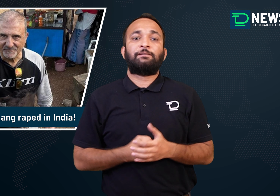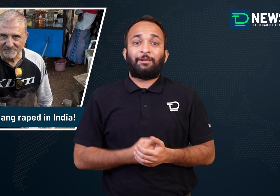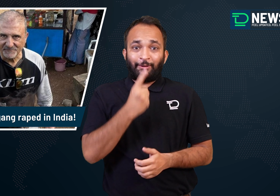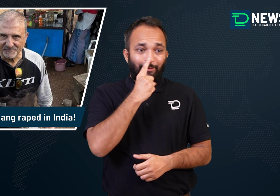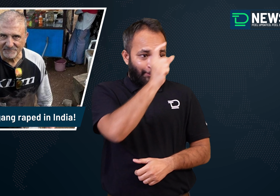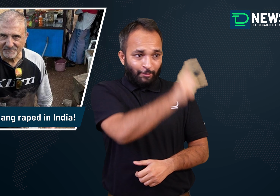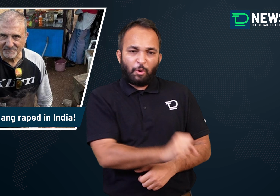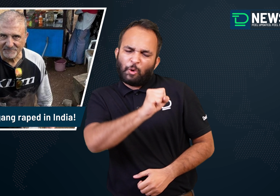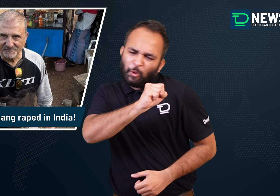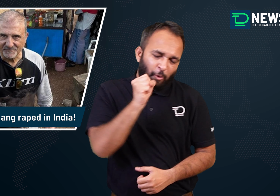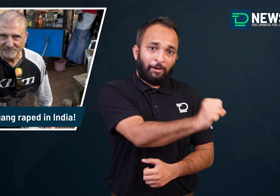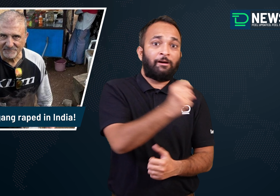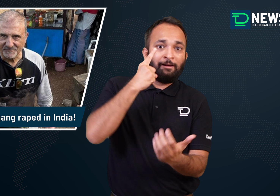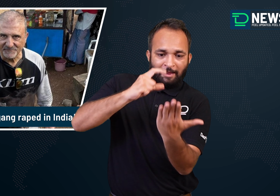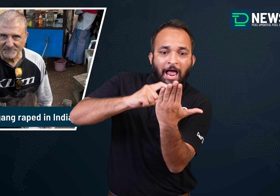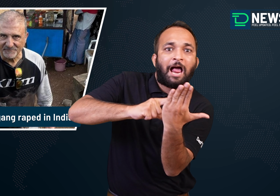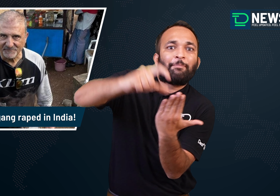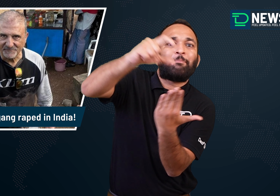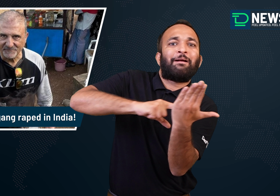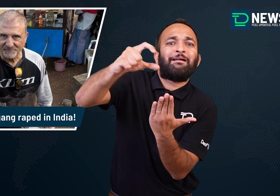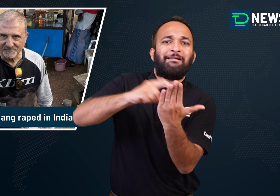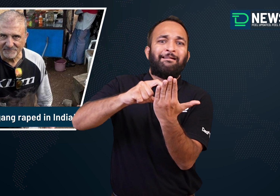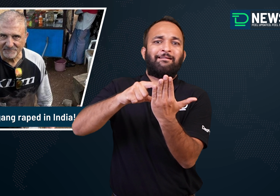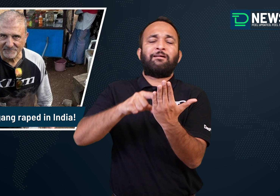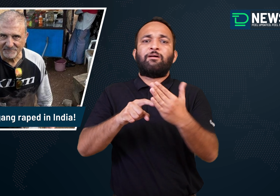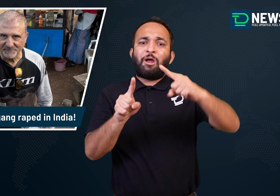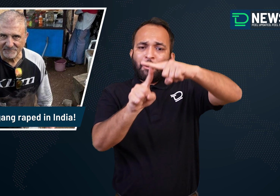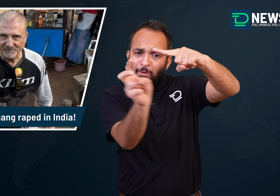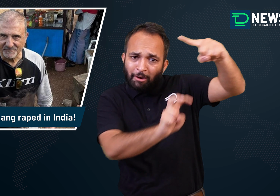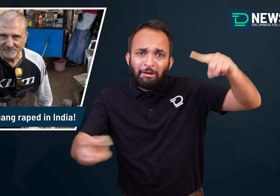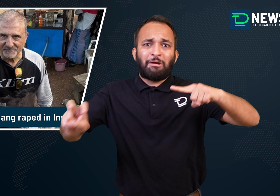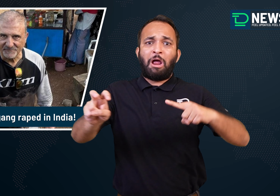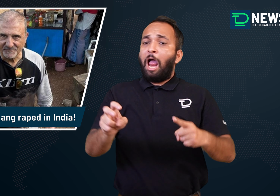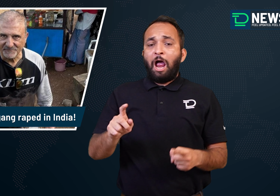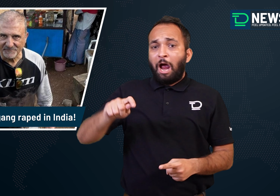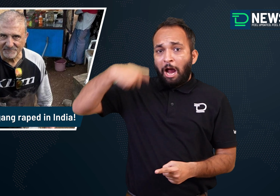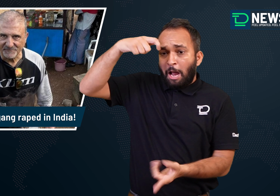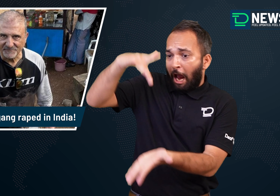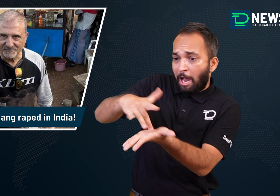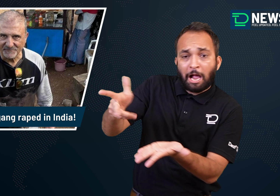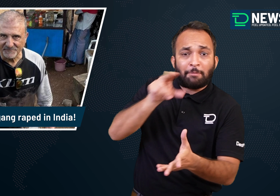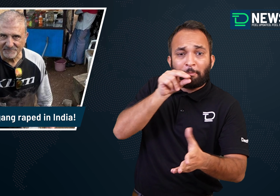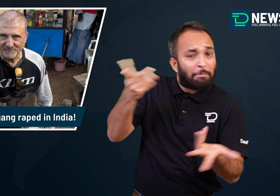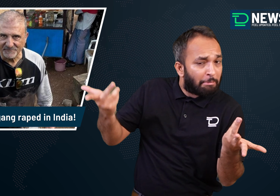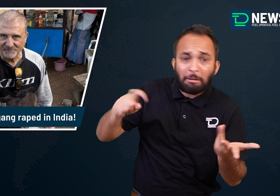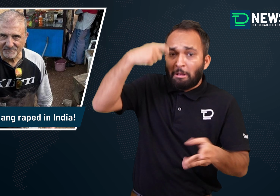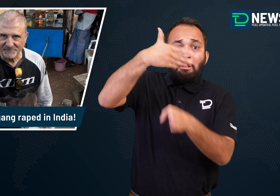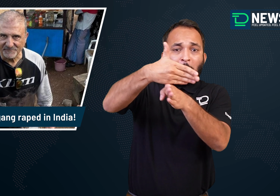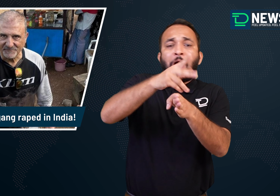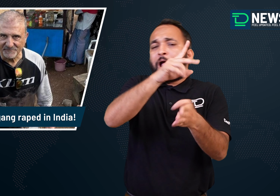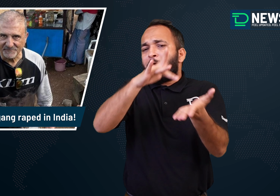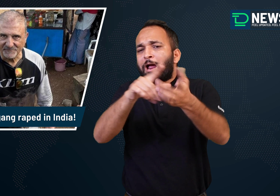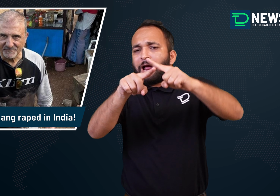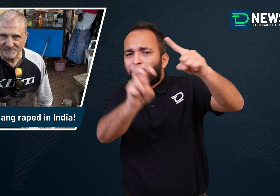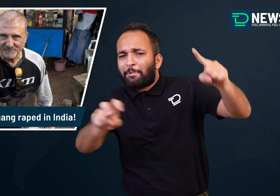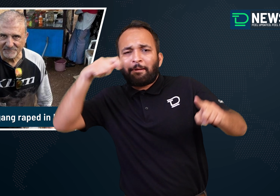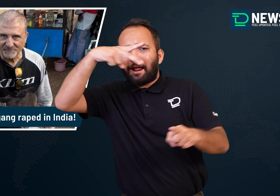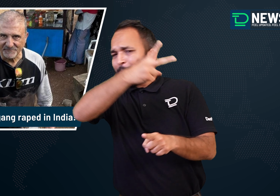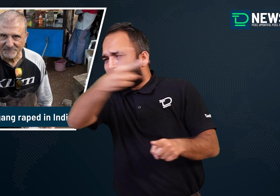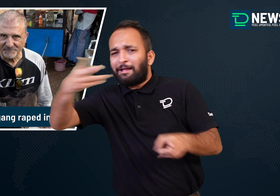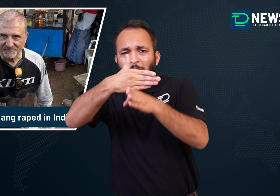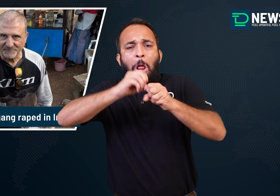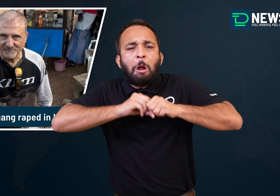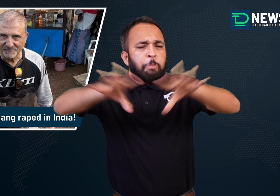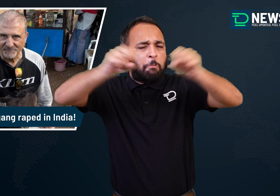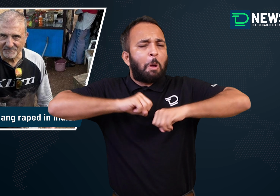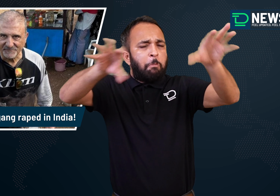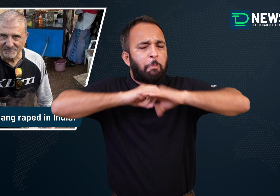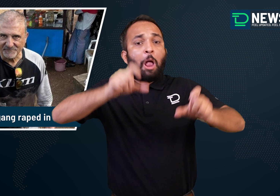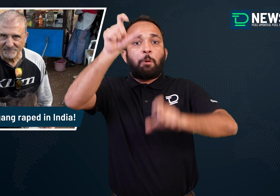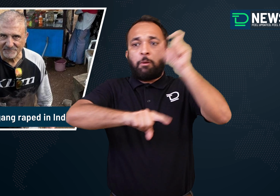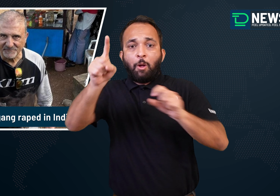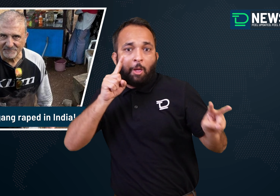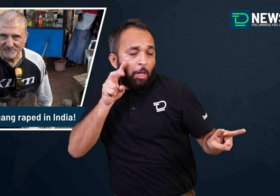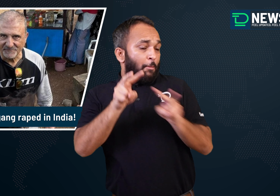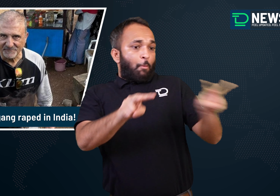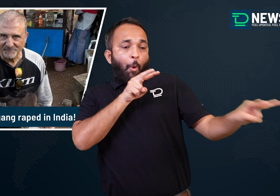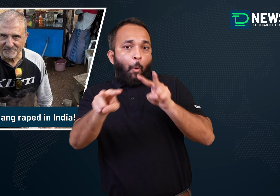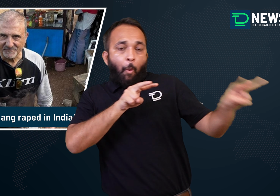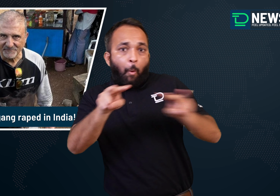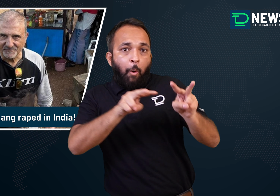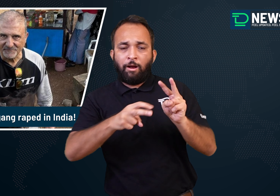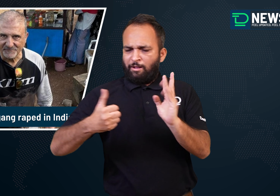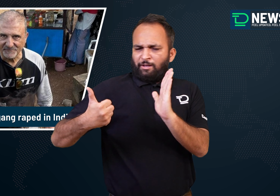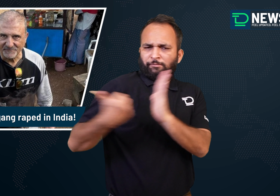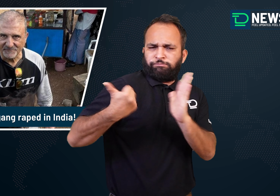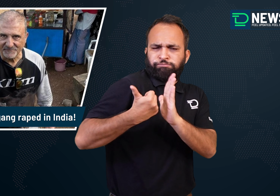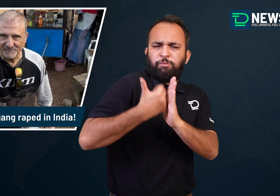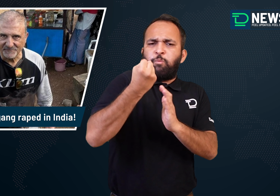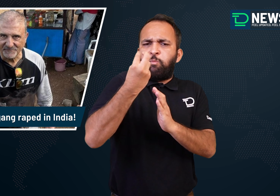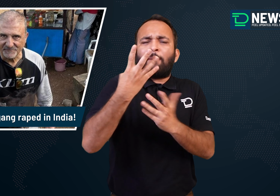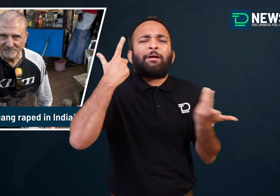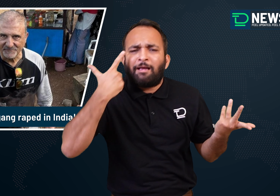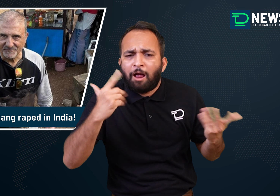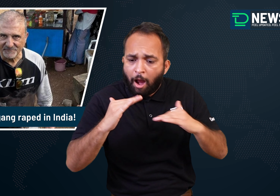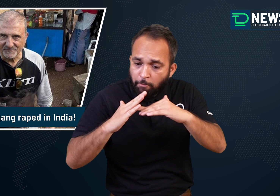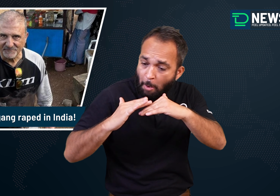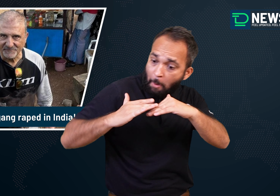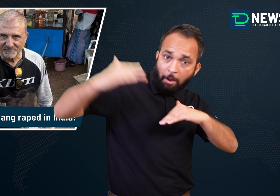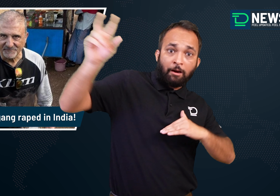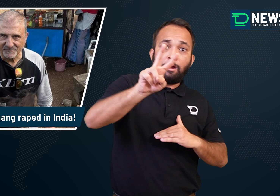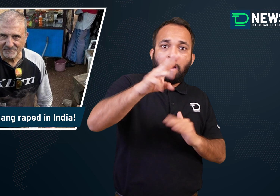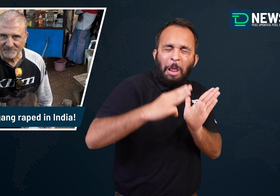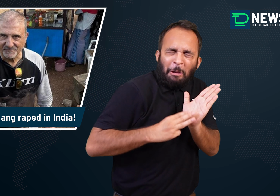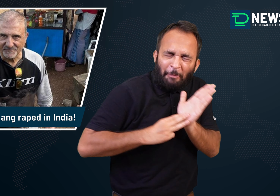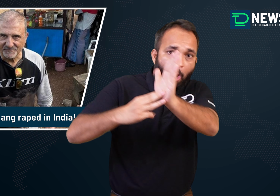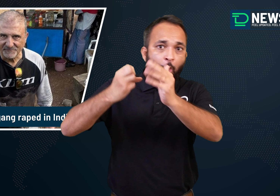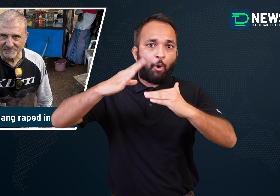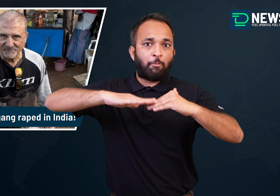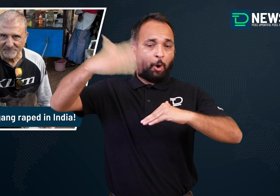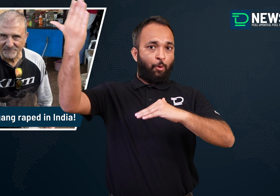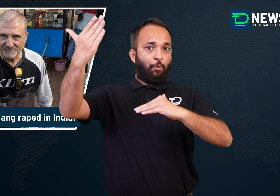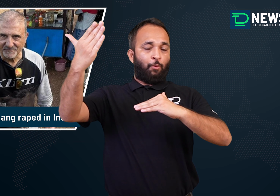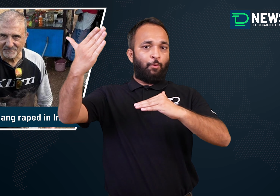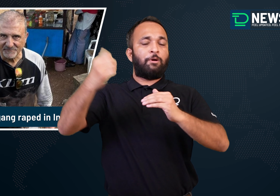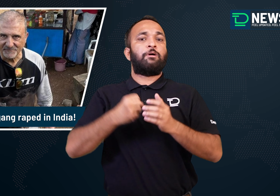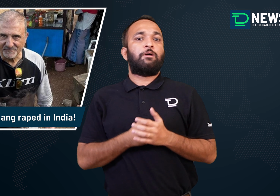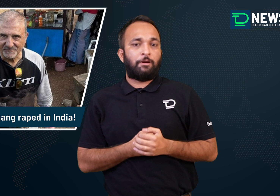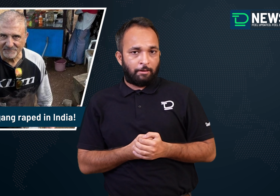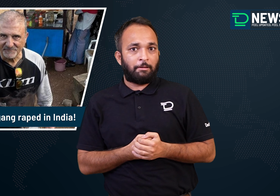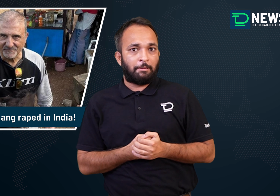She is a travel blogger with more than 2 million followers on Instagram.